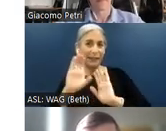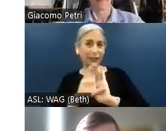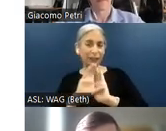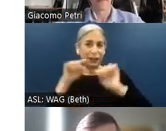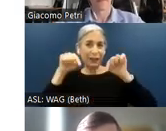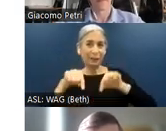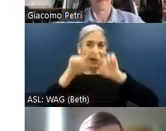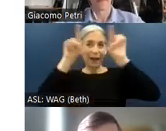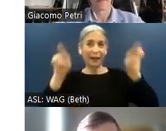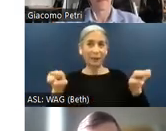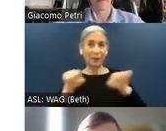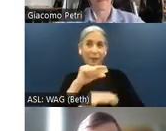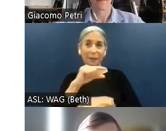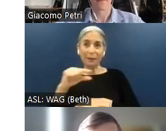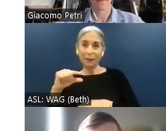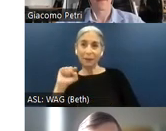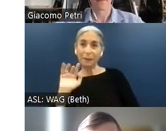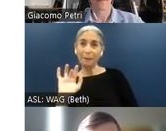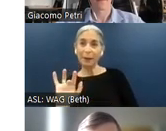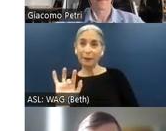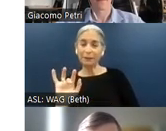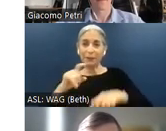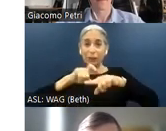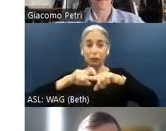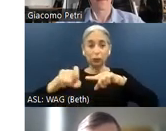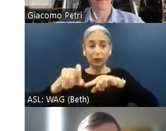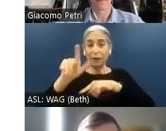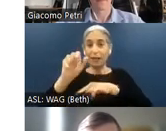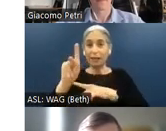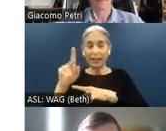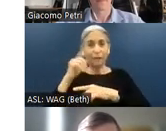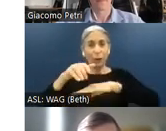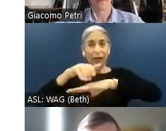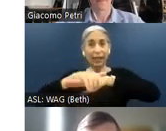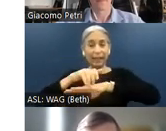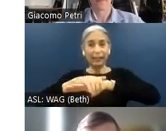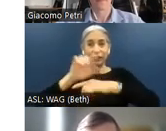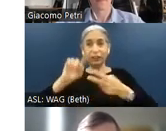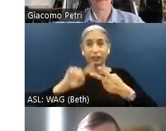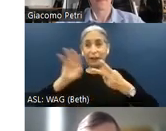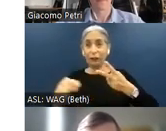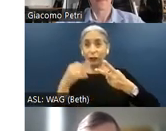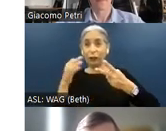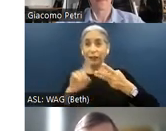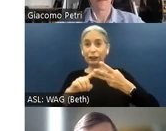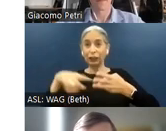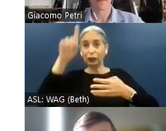of your Zoom screen. The StreamText links for English, French, German, Spanish, and